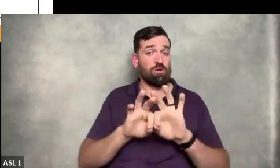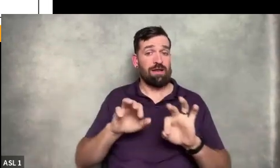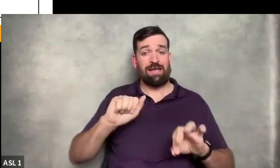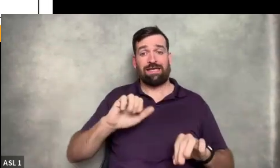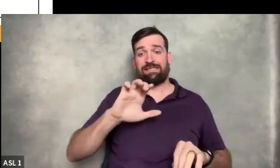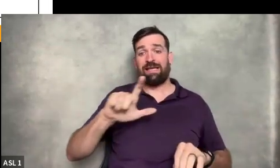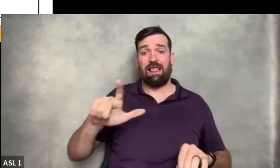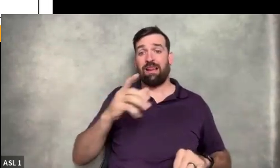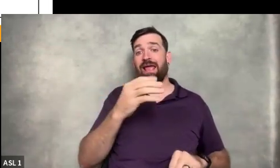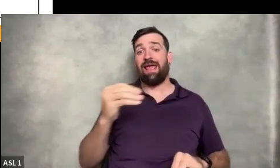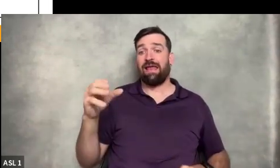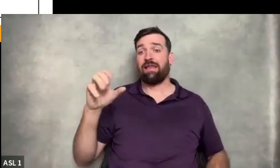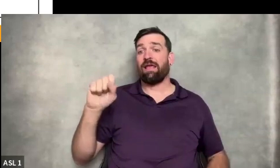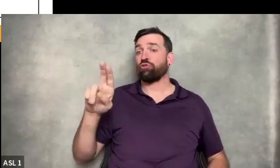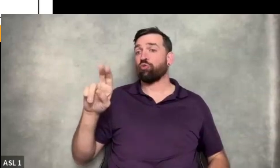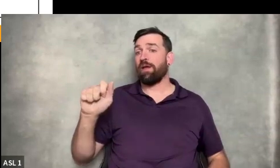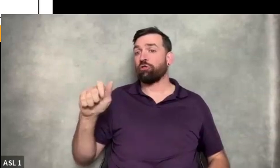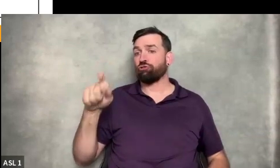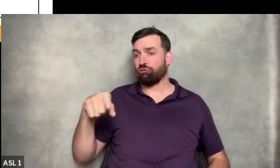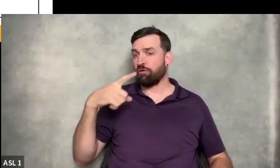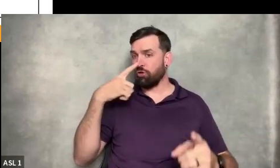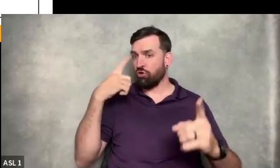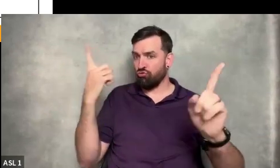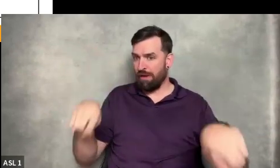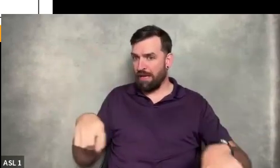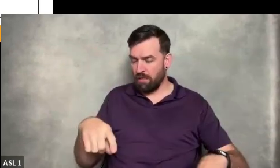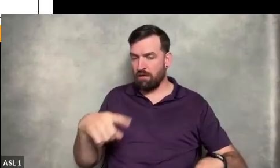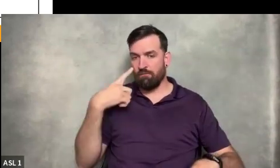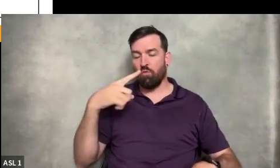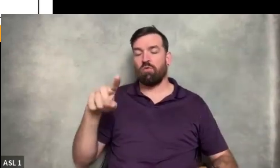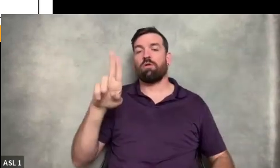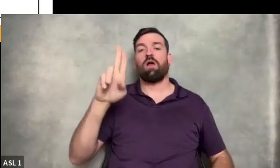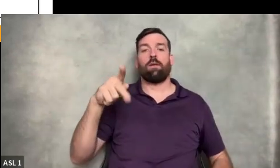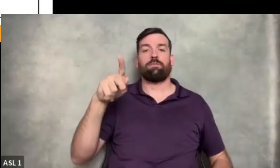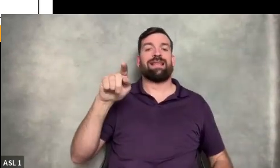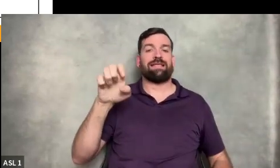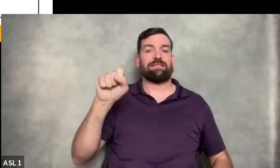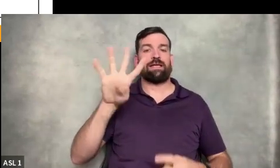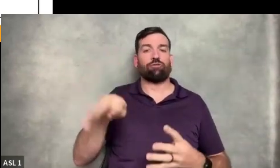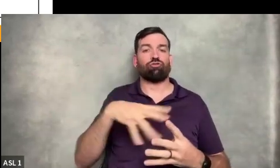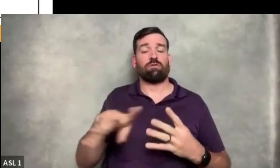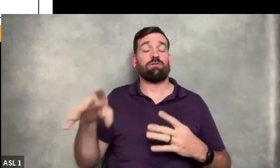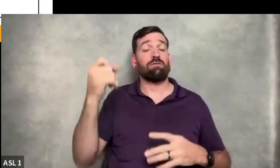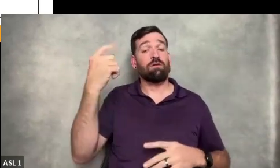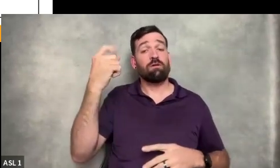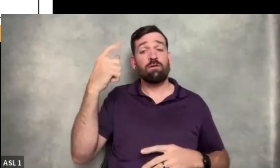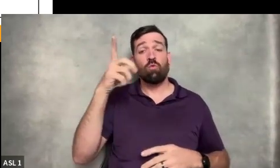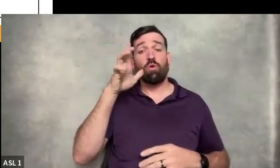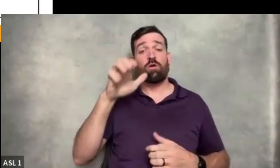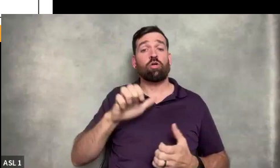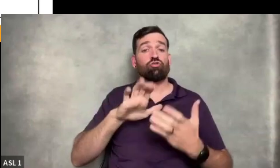SUA should agree upfront on an update schedule. Now note you're going to address one issue per